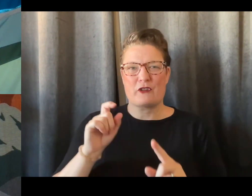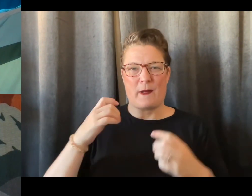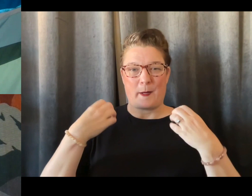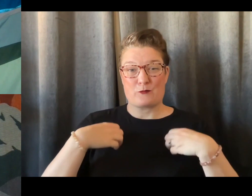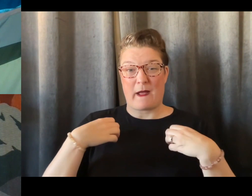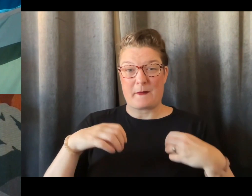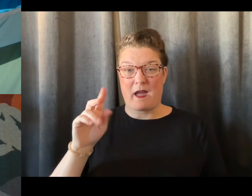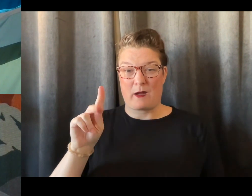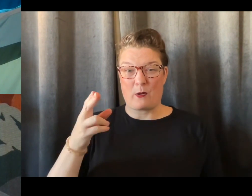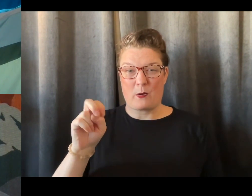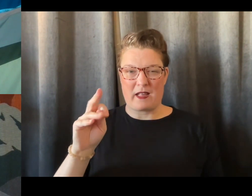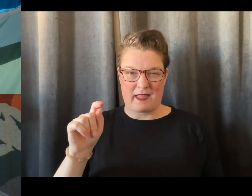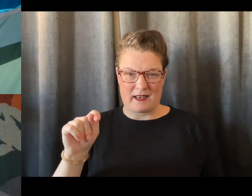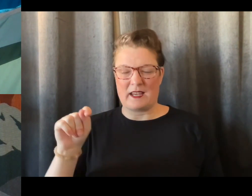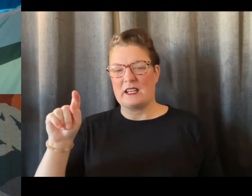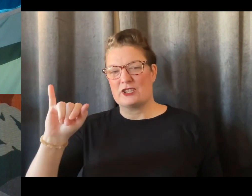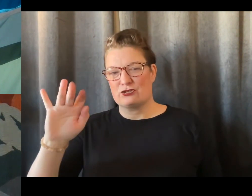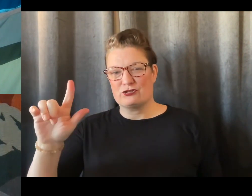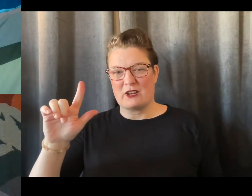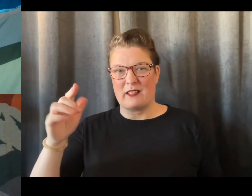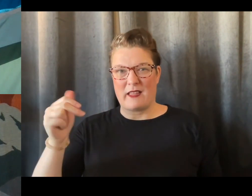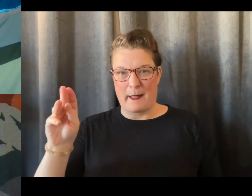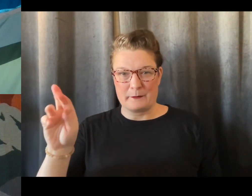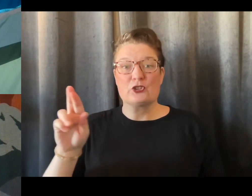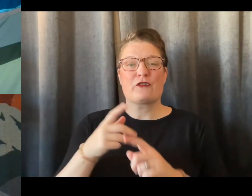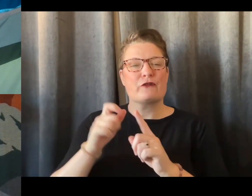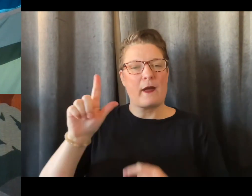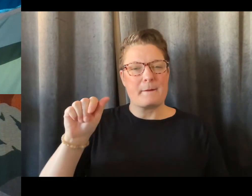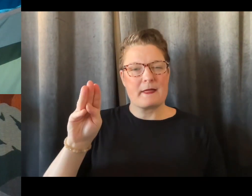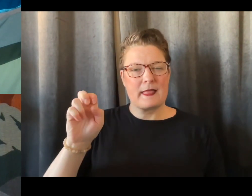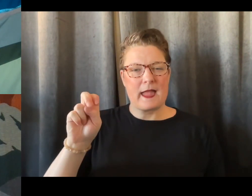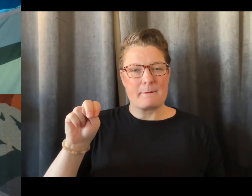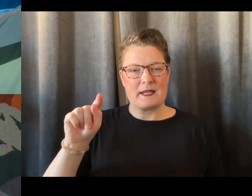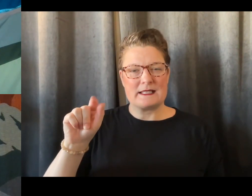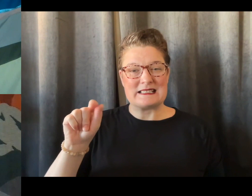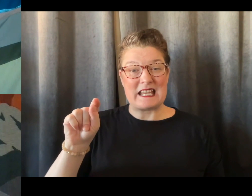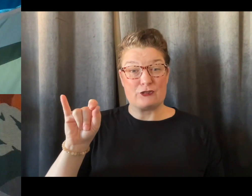Jill Hammer, that's from Lamentations, that when we were in the desert for 40